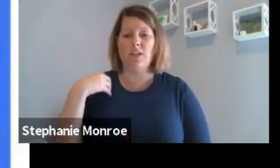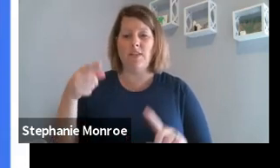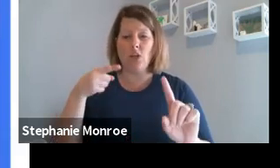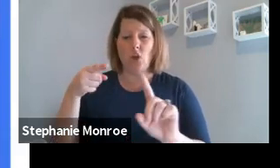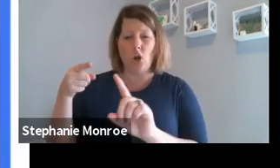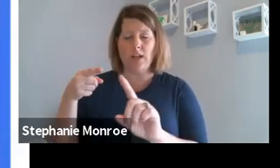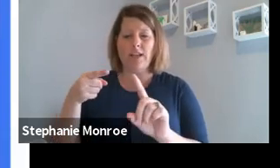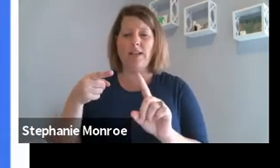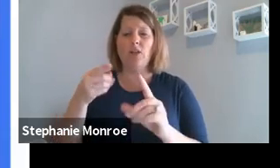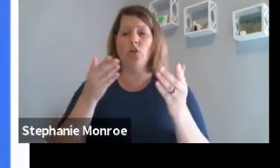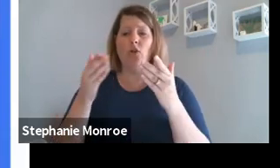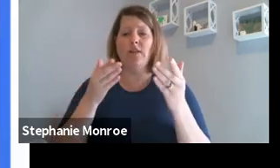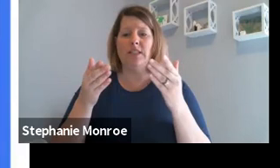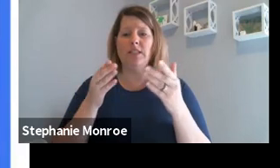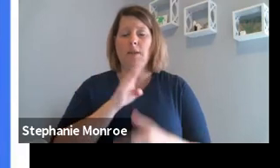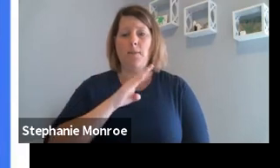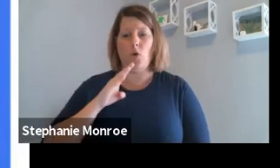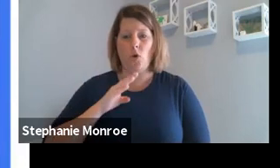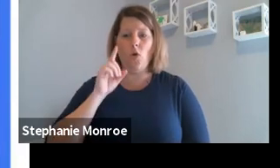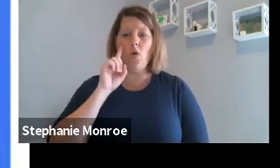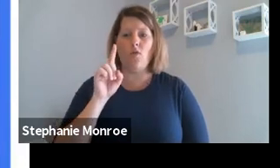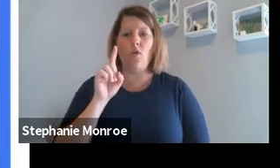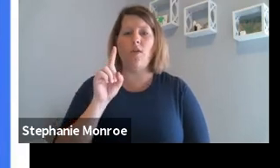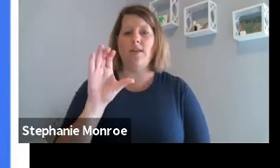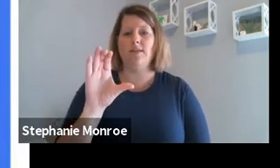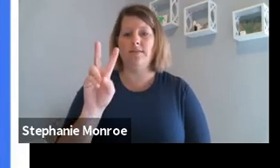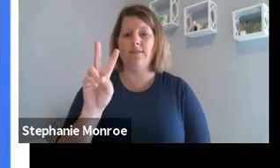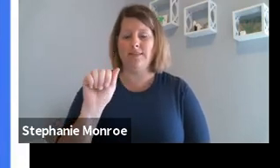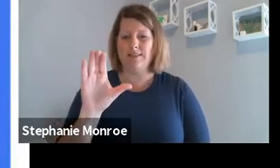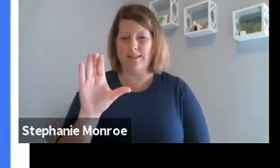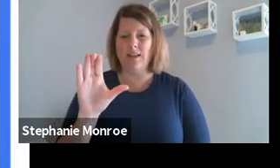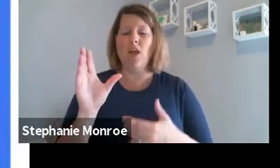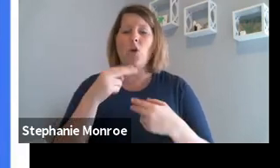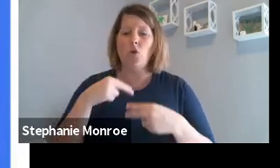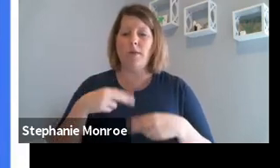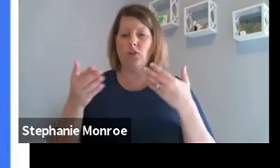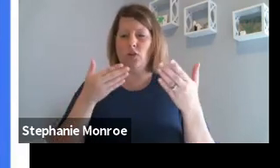of Miami Dade County for the Community Action and Human Services Department at the Coordinated Victims Assistance Center.